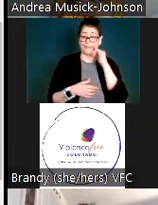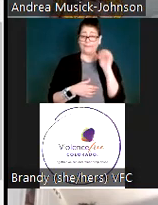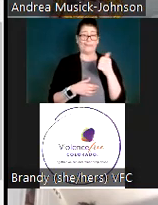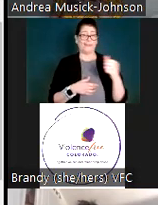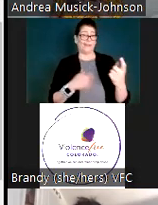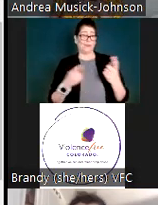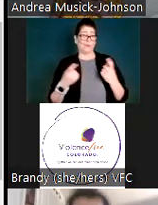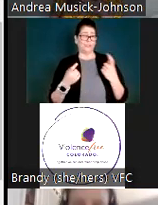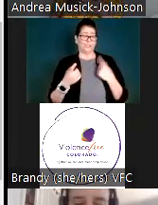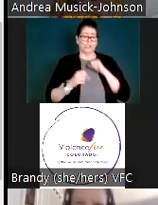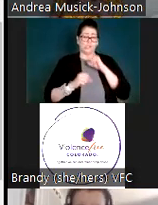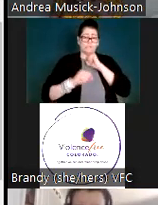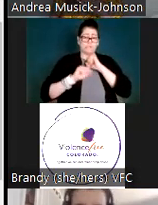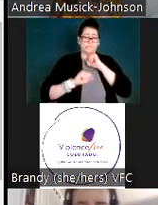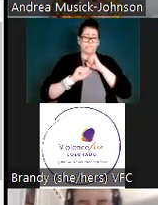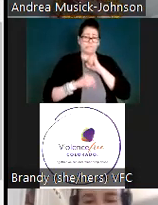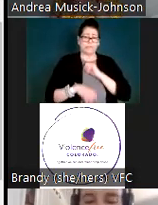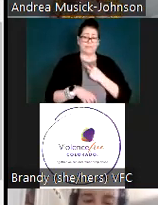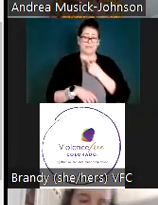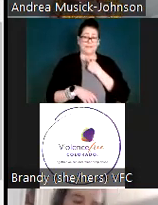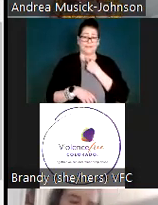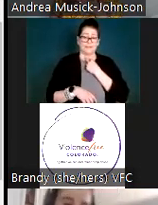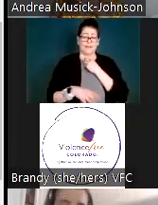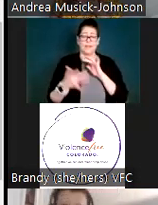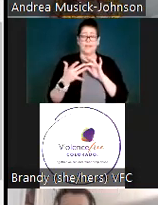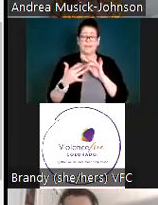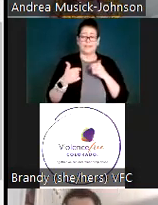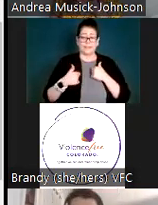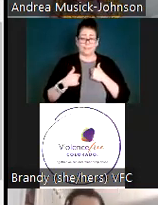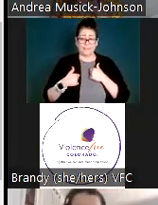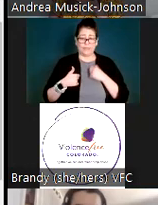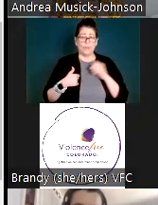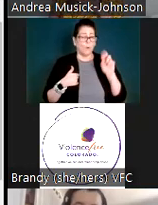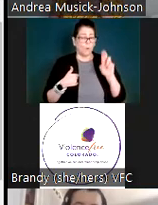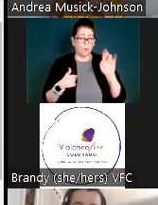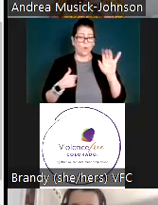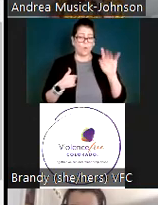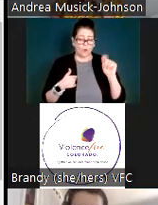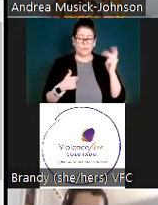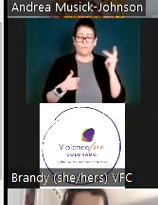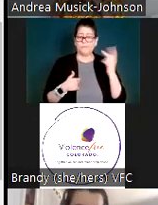please feel free to contact me or Robert. We will be glad to help you out. And with that,